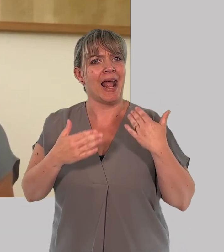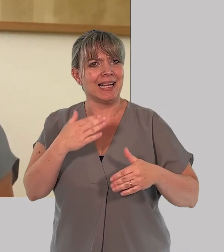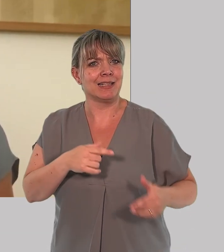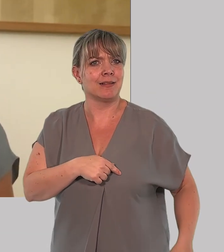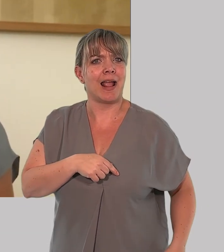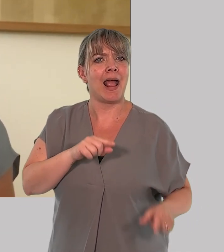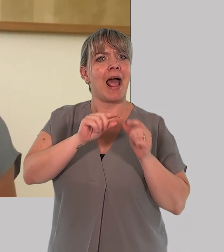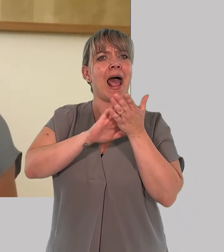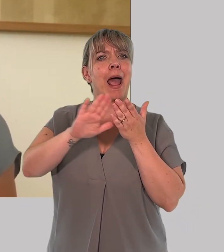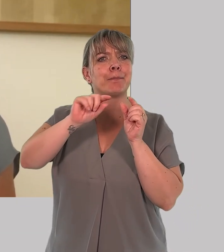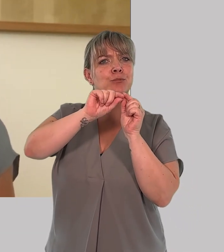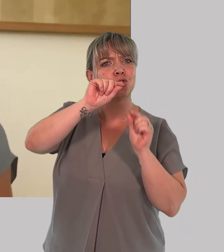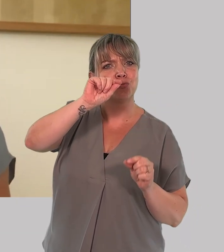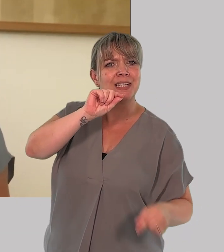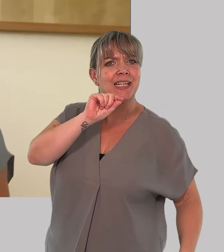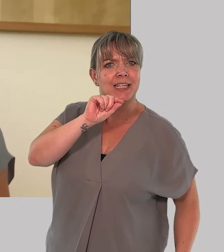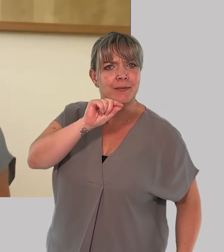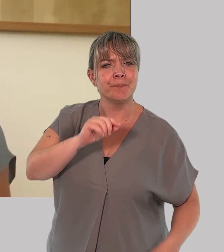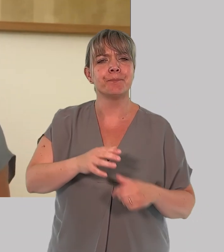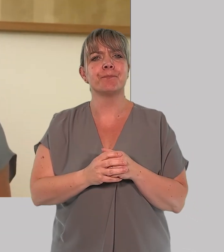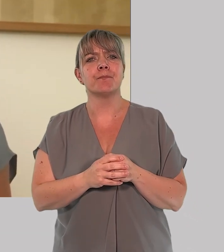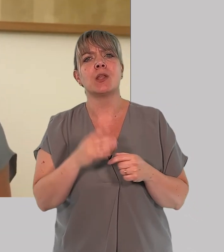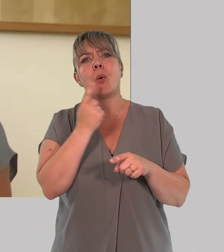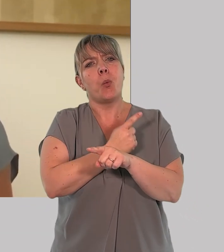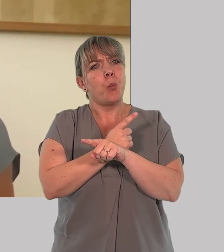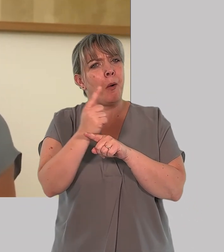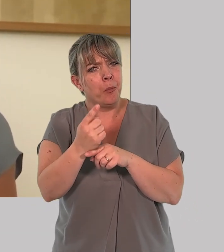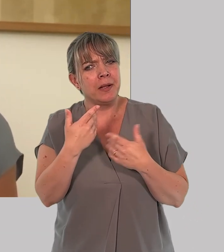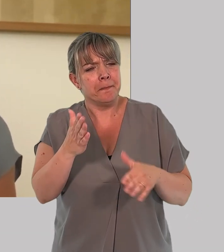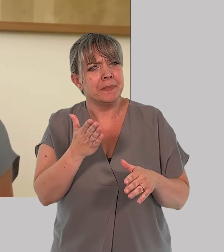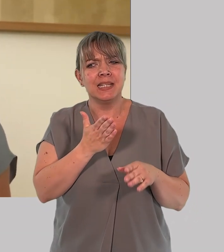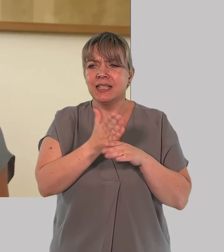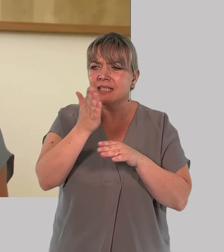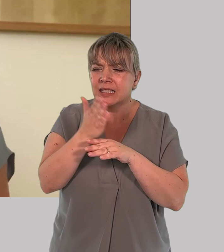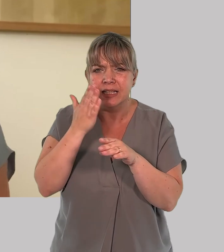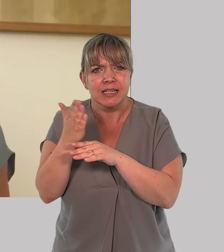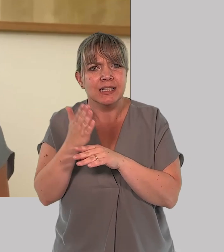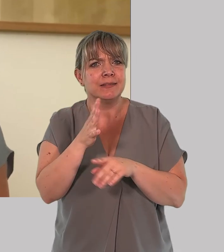admitted to the hospital for suspected cellulitis or skin and soft tissue infection and started on